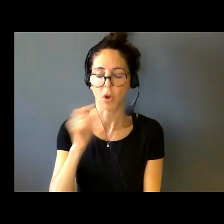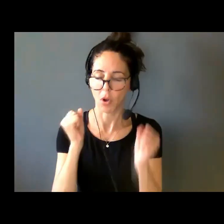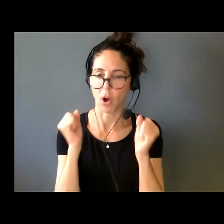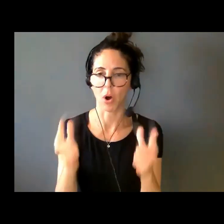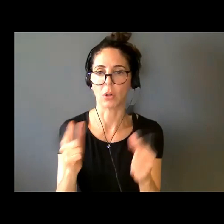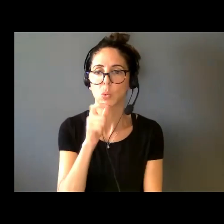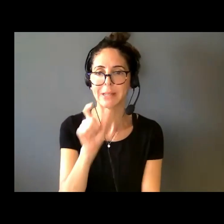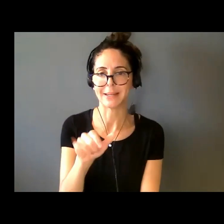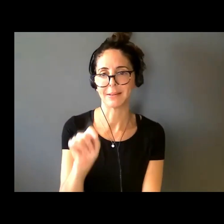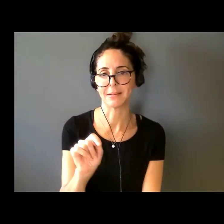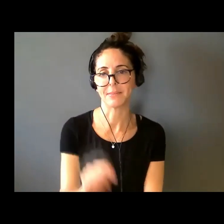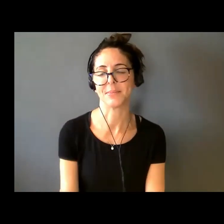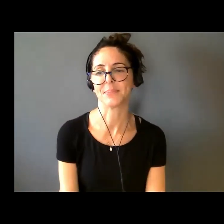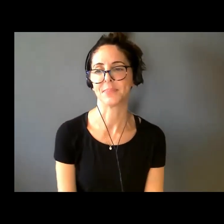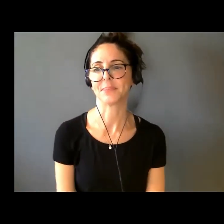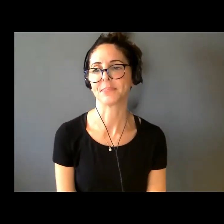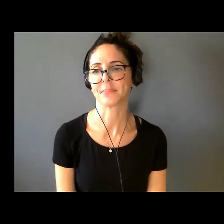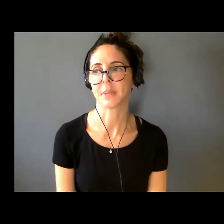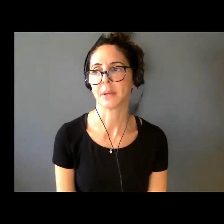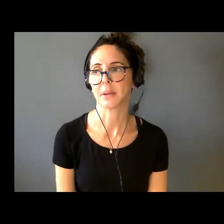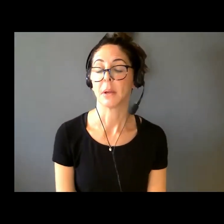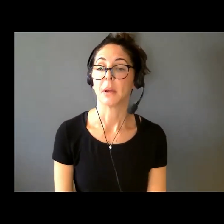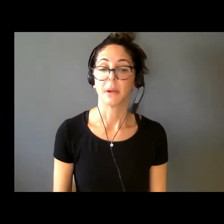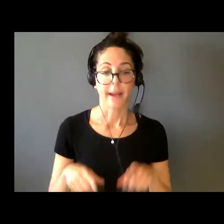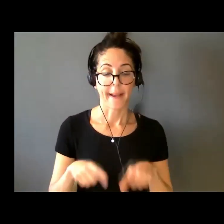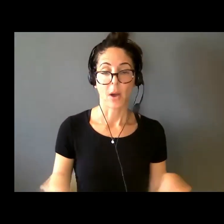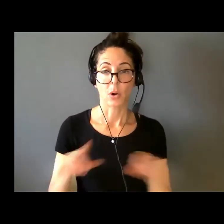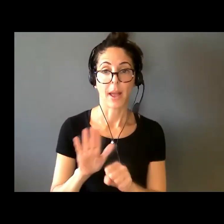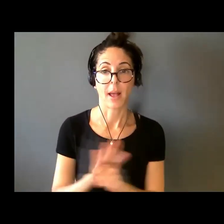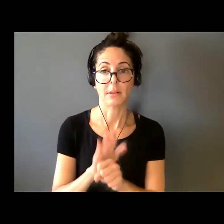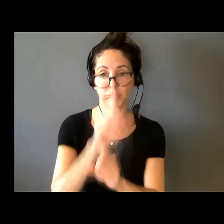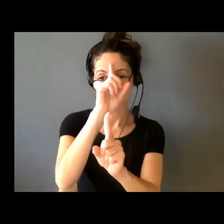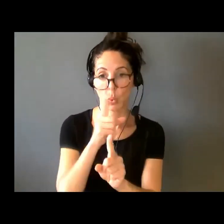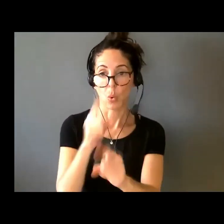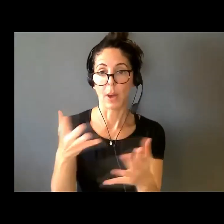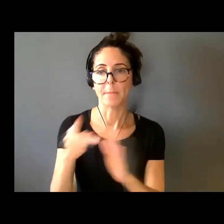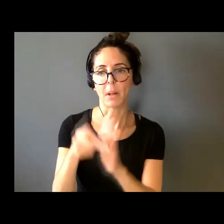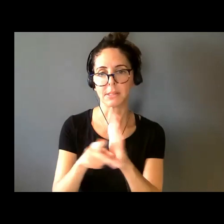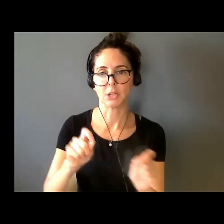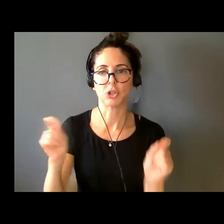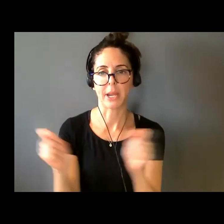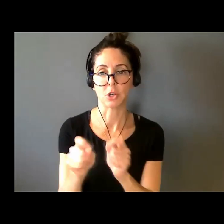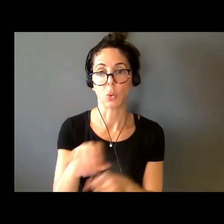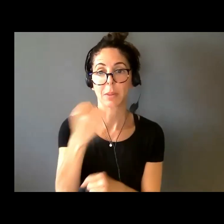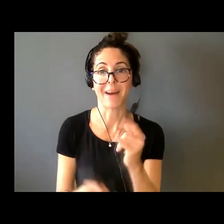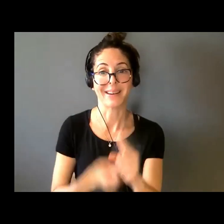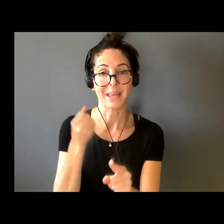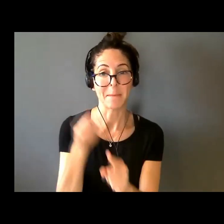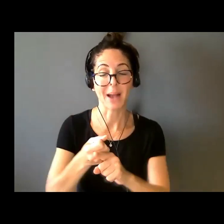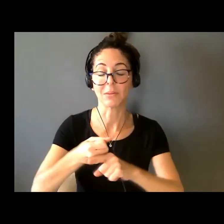need. And our advocacy aims at policy change with final impact on people. It is grounded